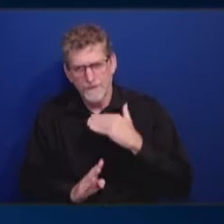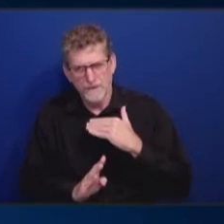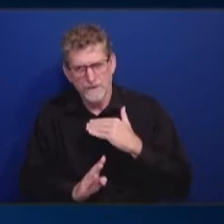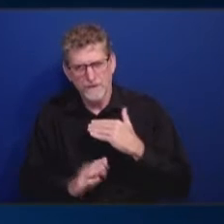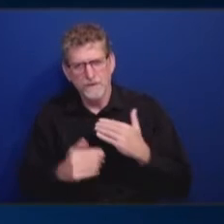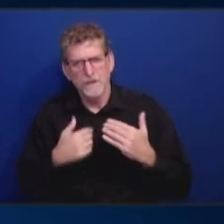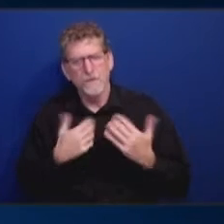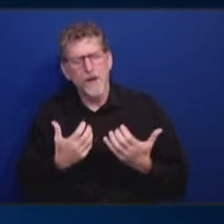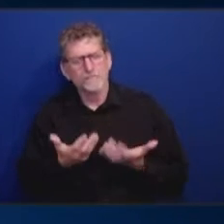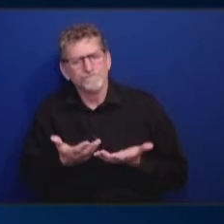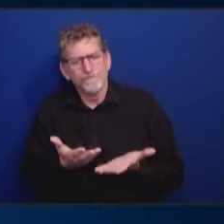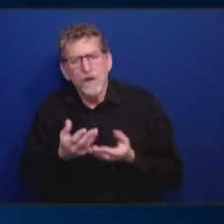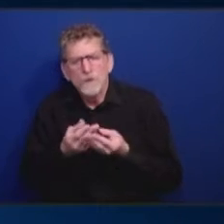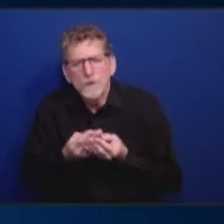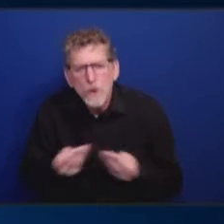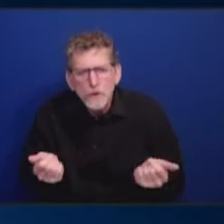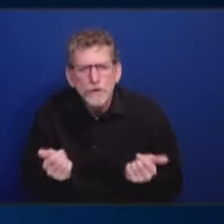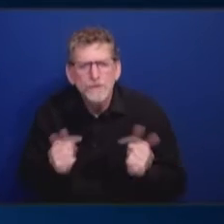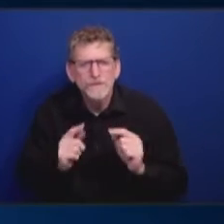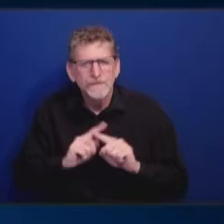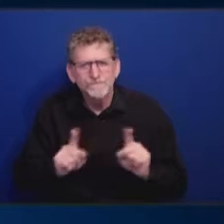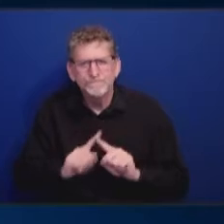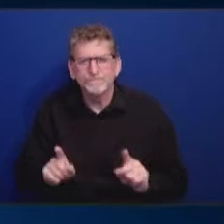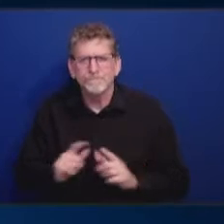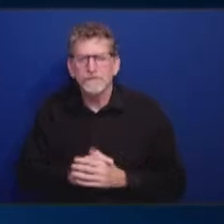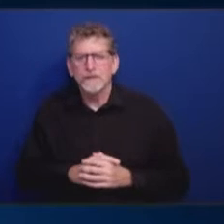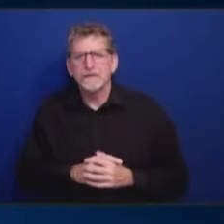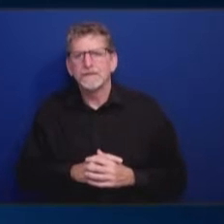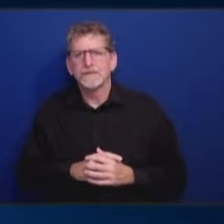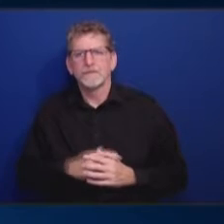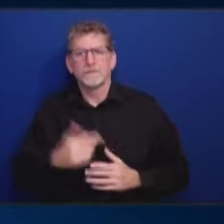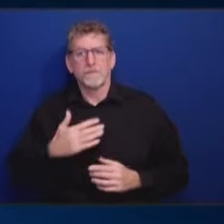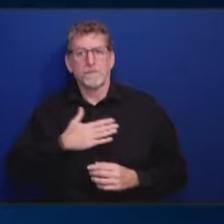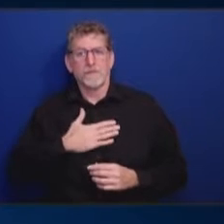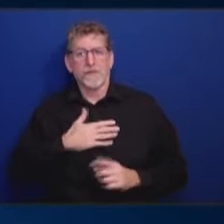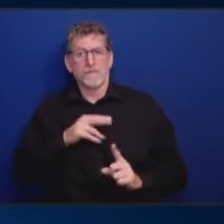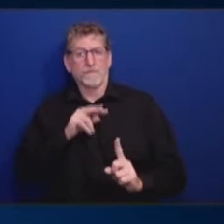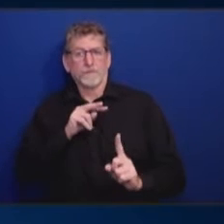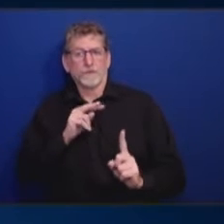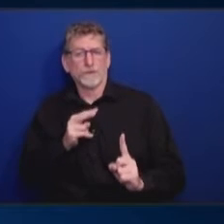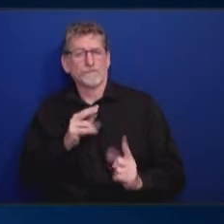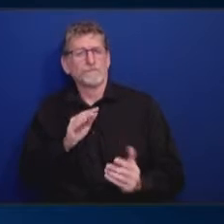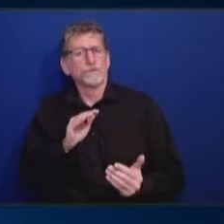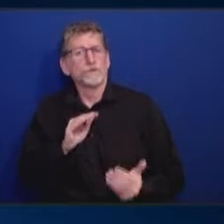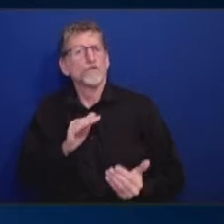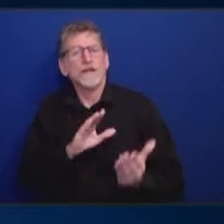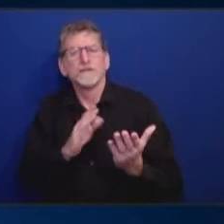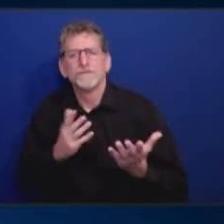a lens of addressing the layering on of stress, the layering on of risk that's coming with